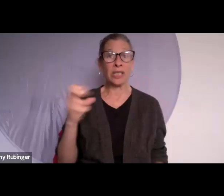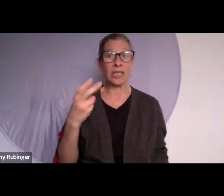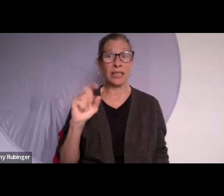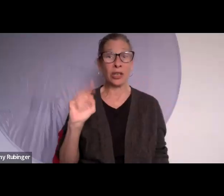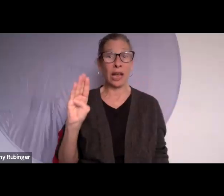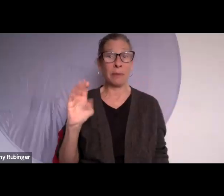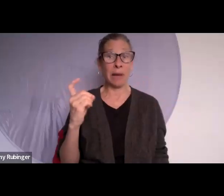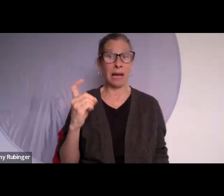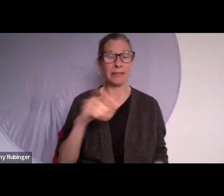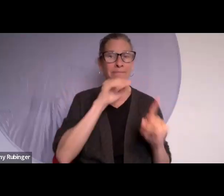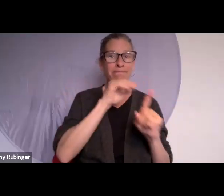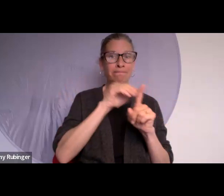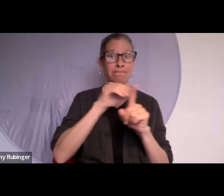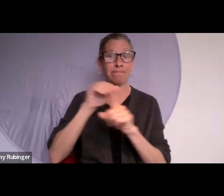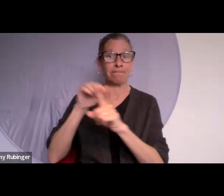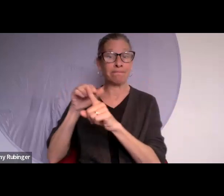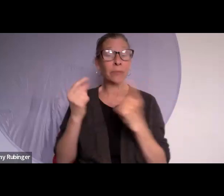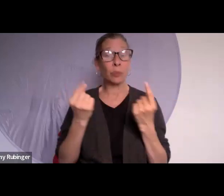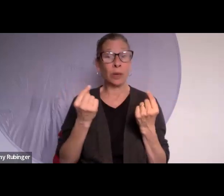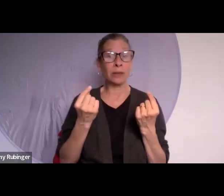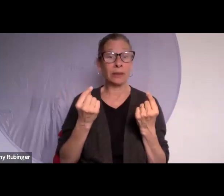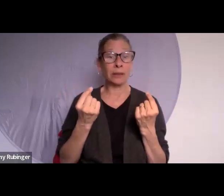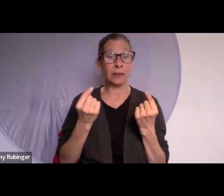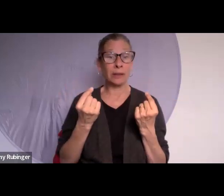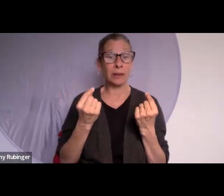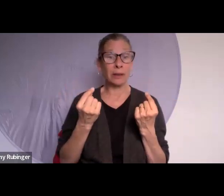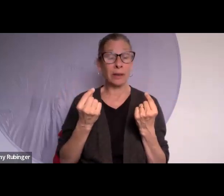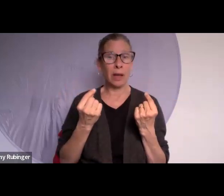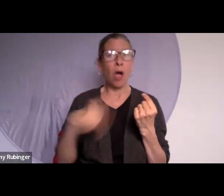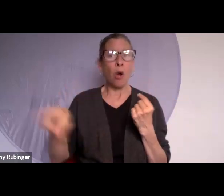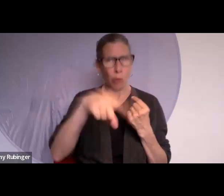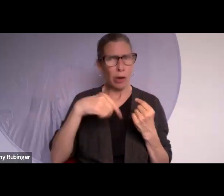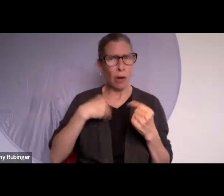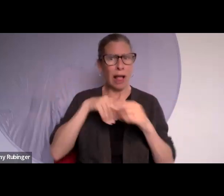want to remind everyone that everyone has access to save the